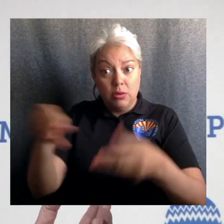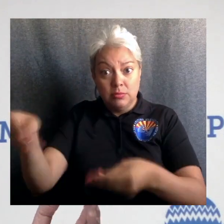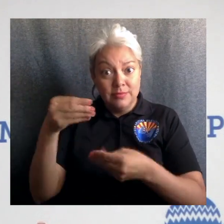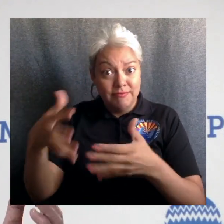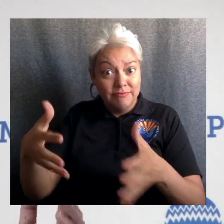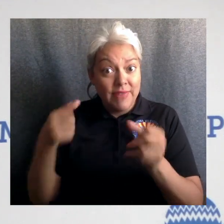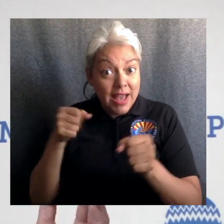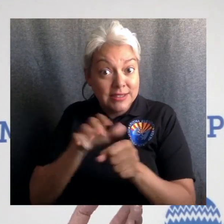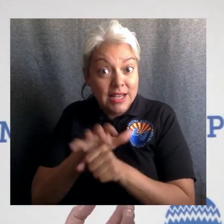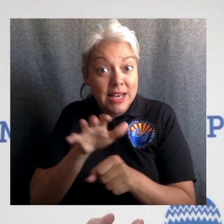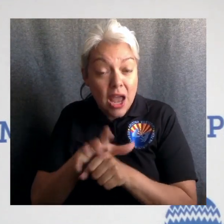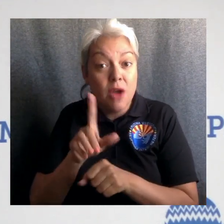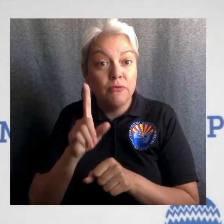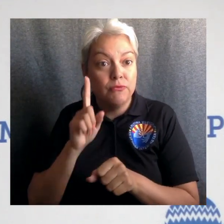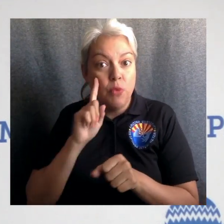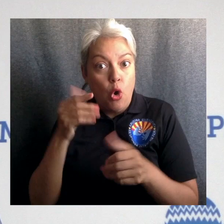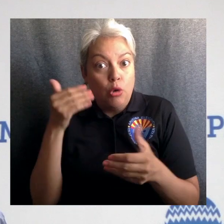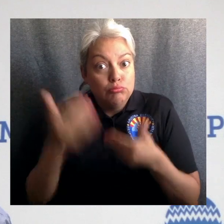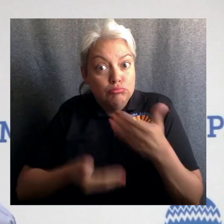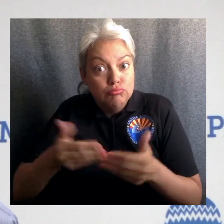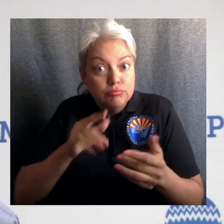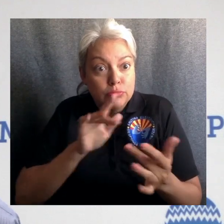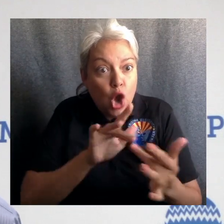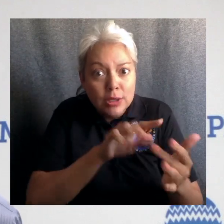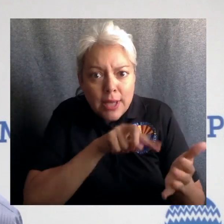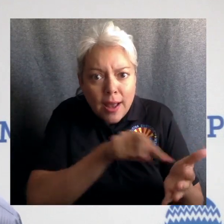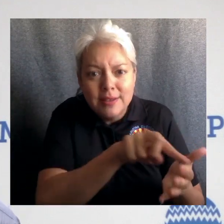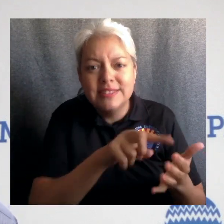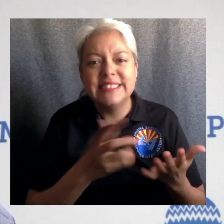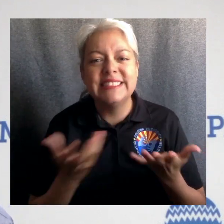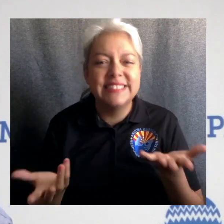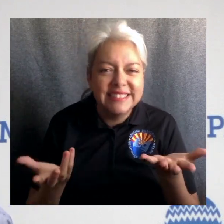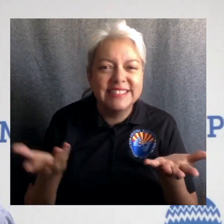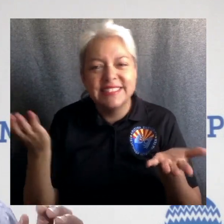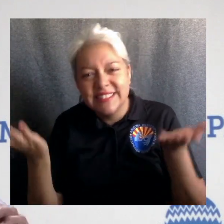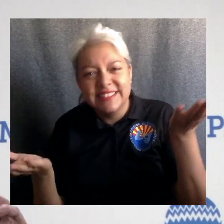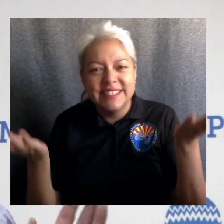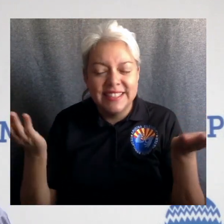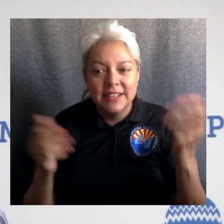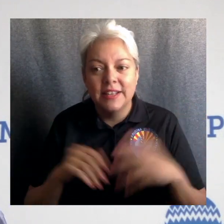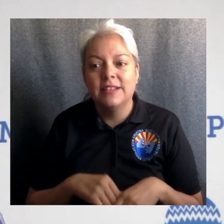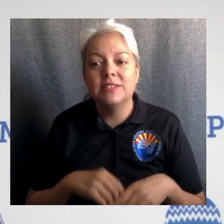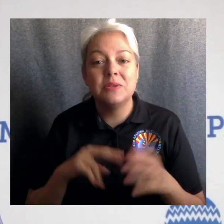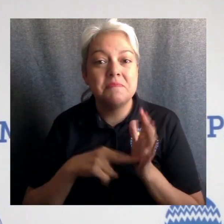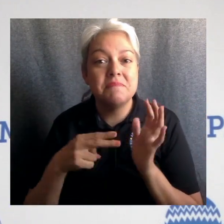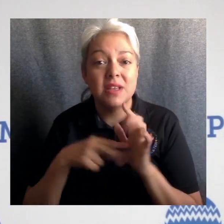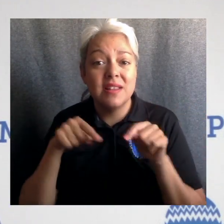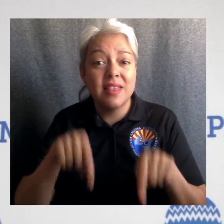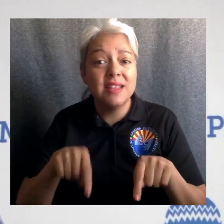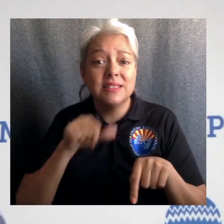enough to do anything about it. That being said, this isn’t going to be perfect.